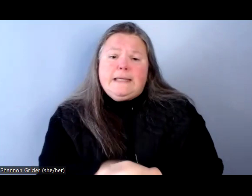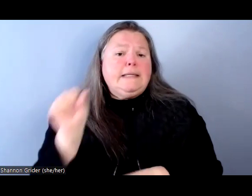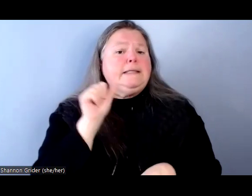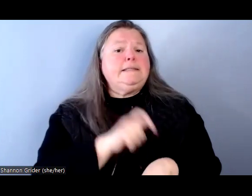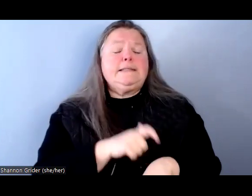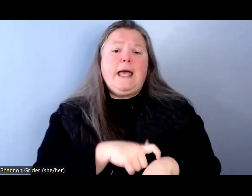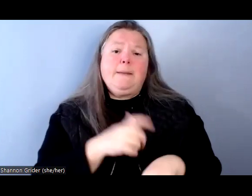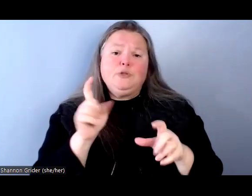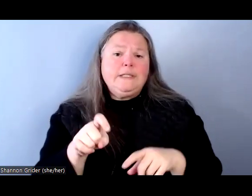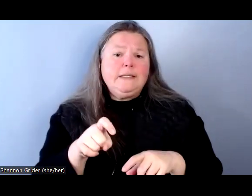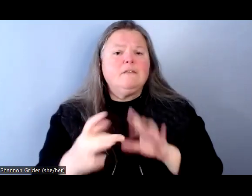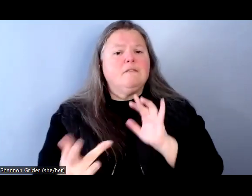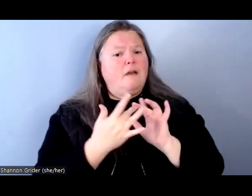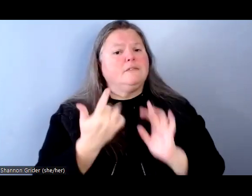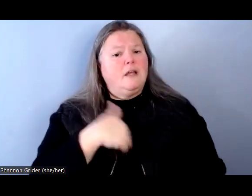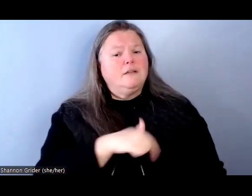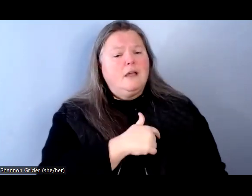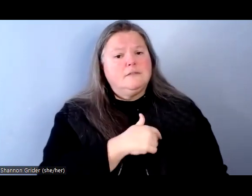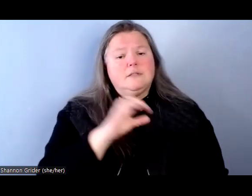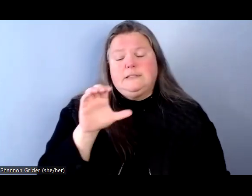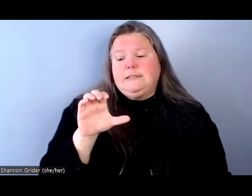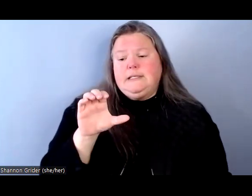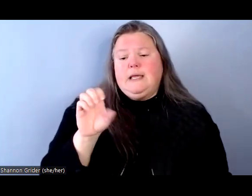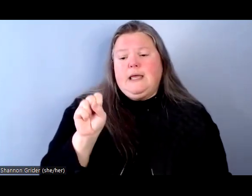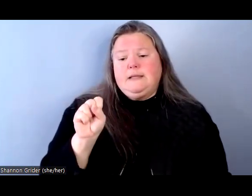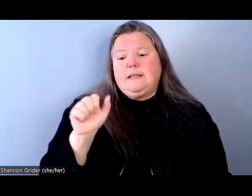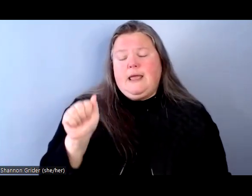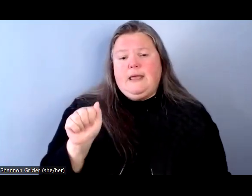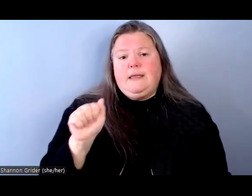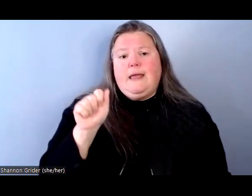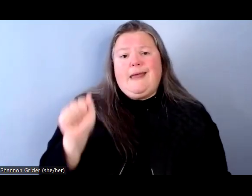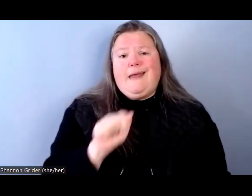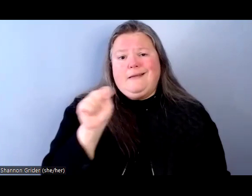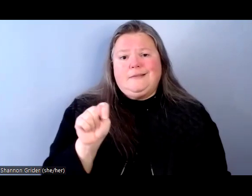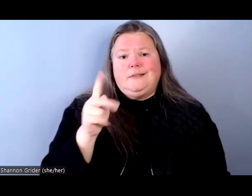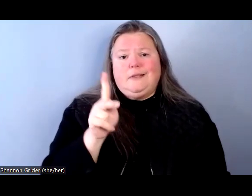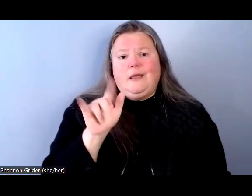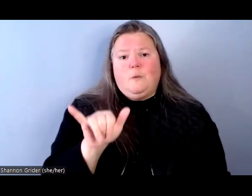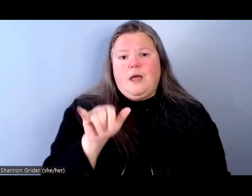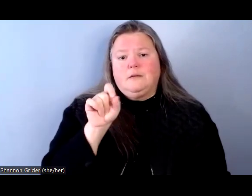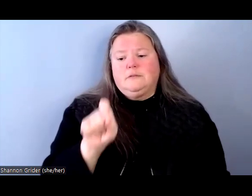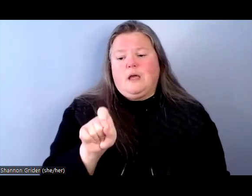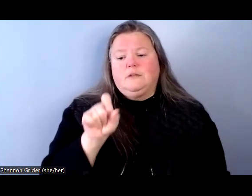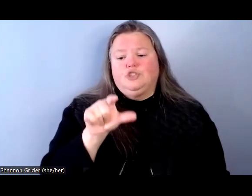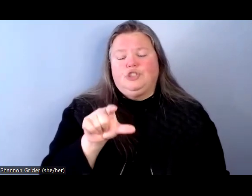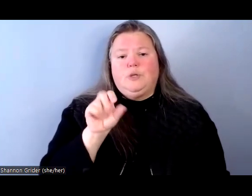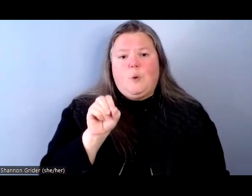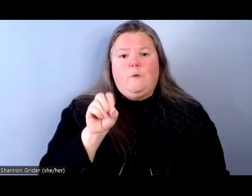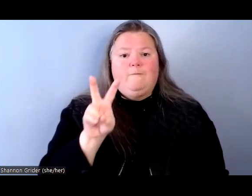Also, please know that you can contact us at csa@ky.gov